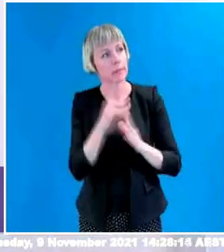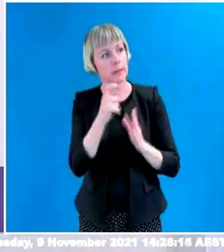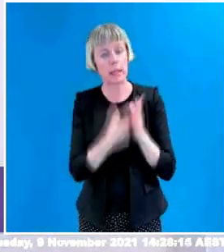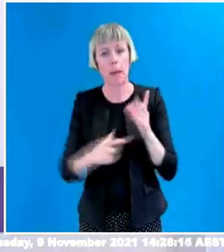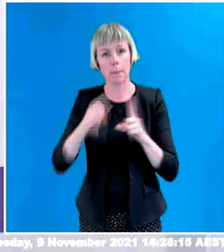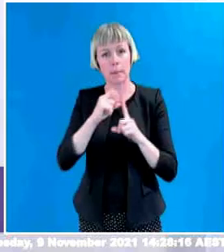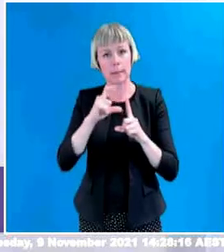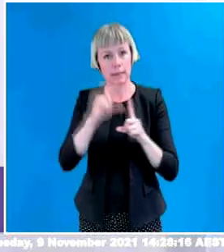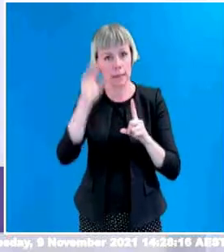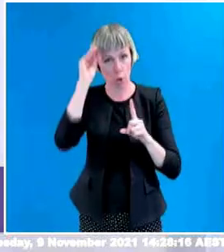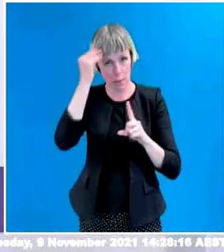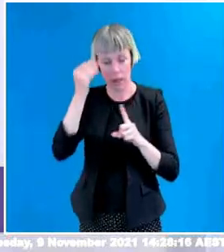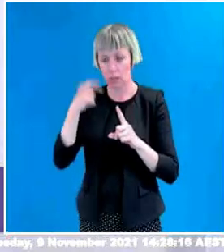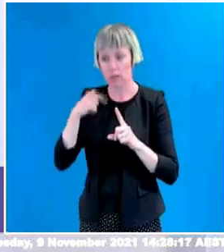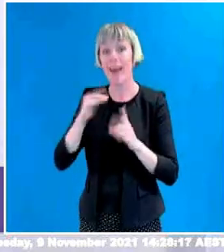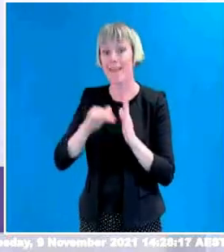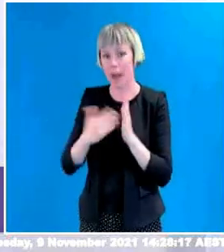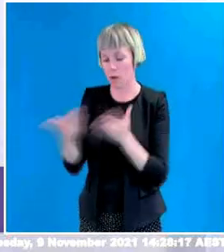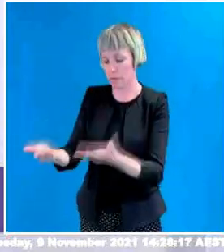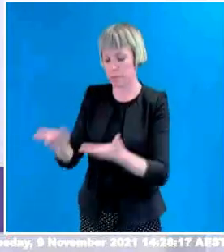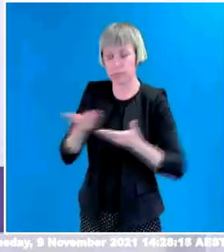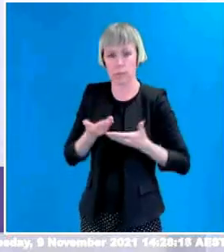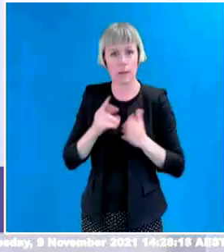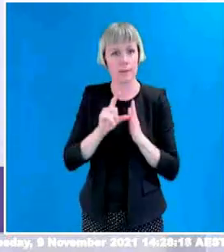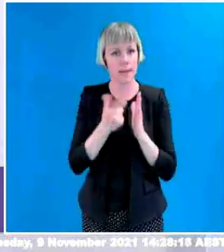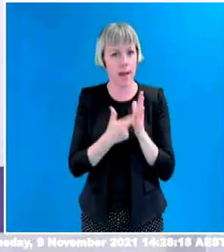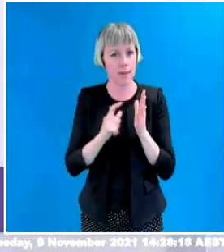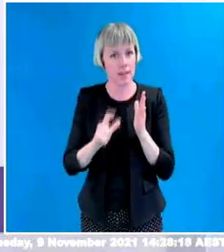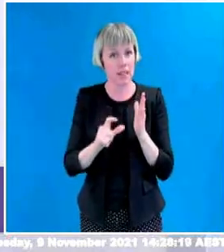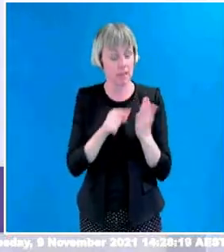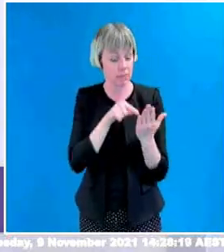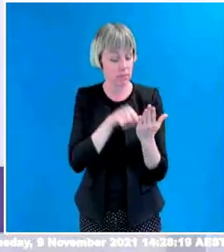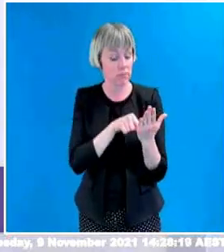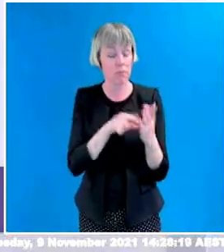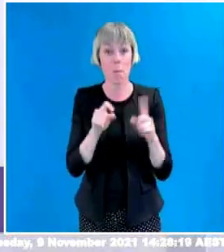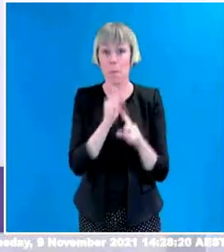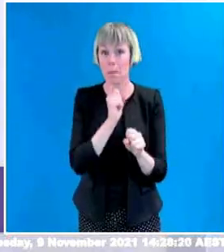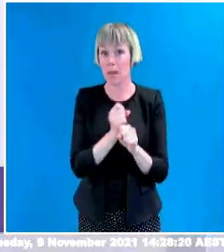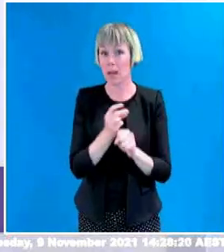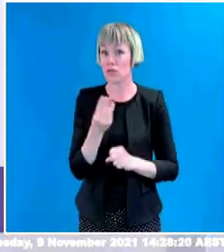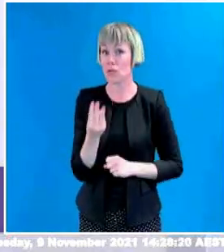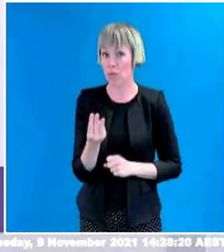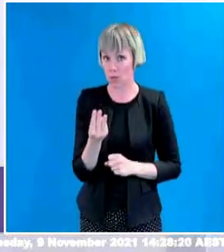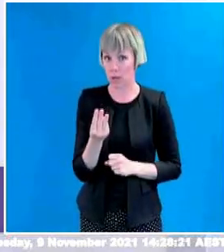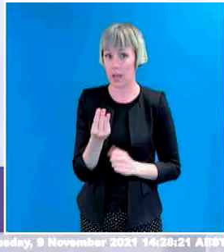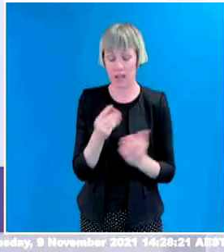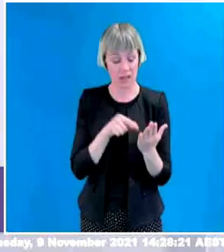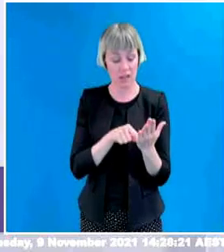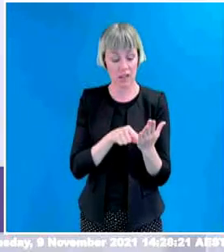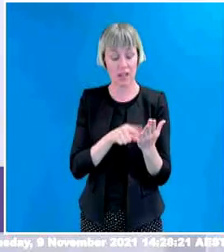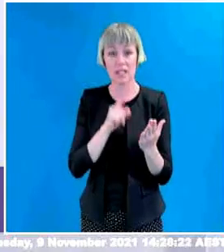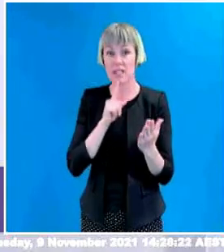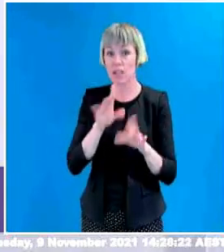on page 3, that the Australian Government does not propose to withdraw the declarations.